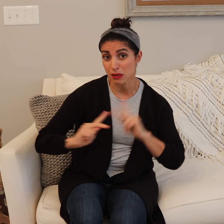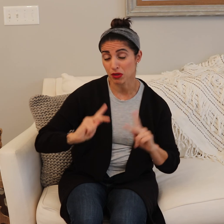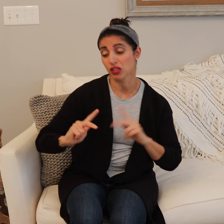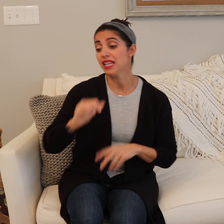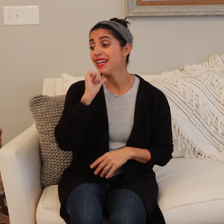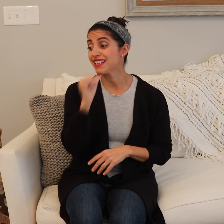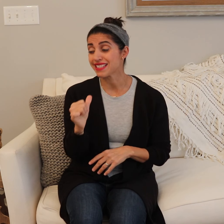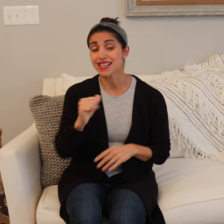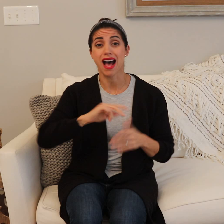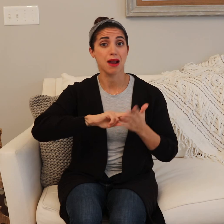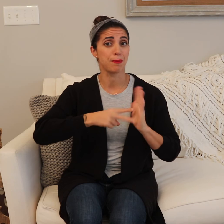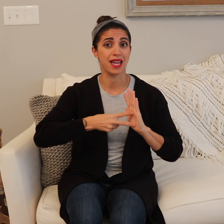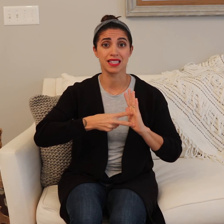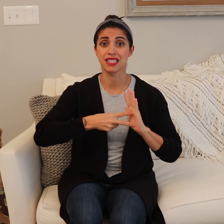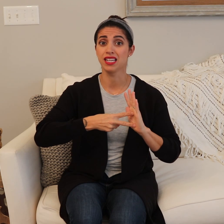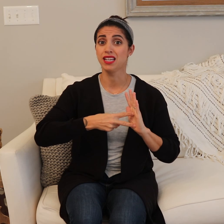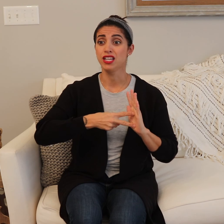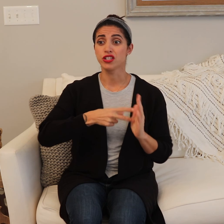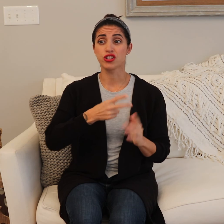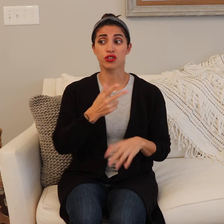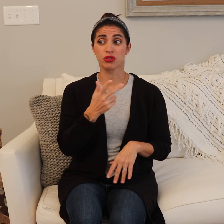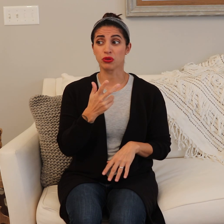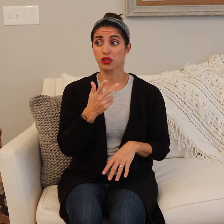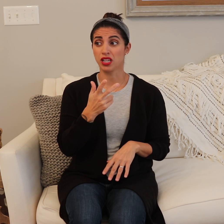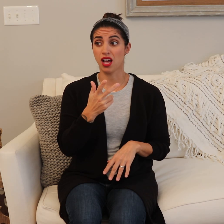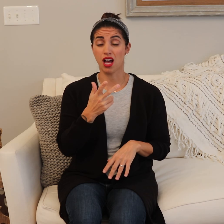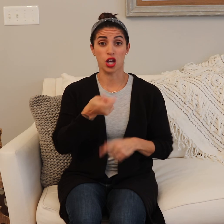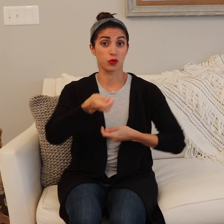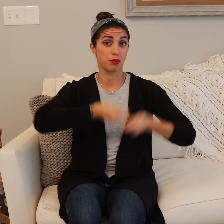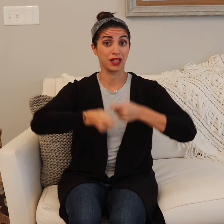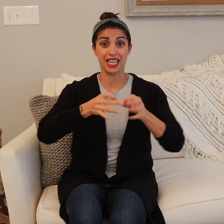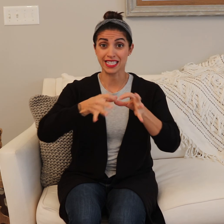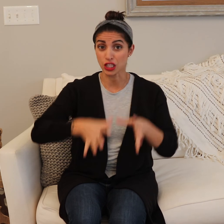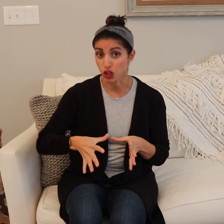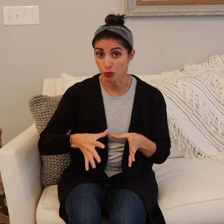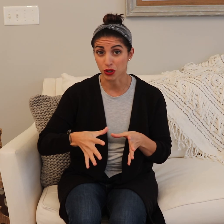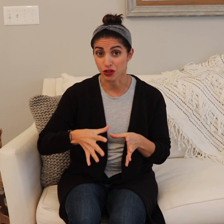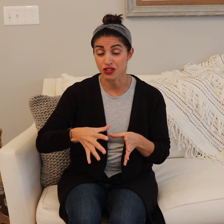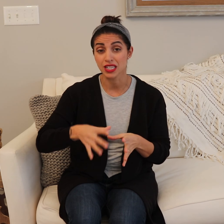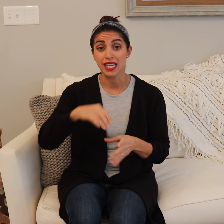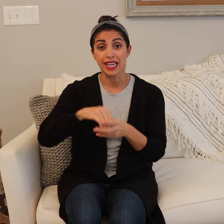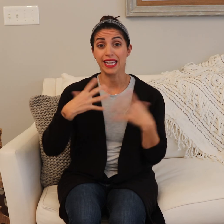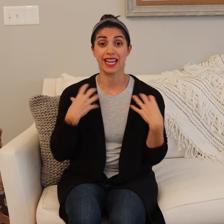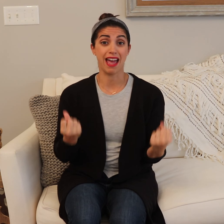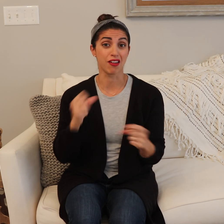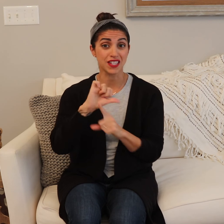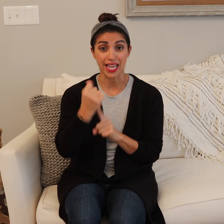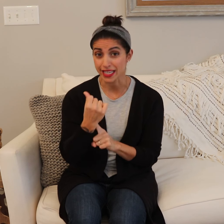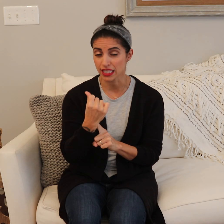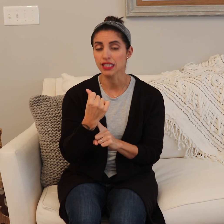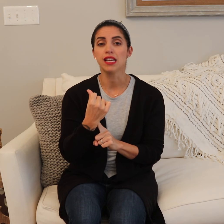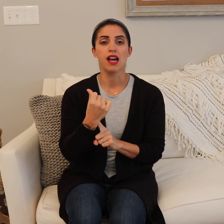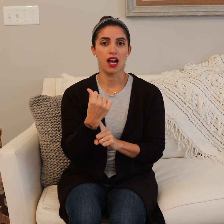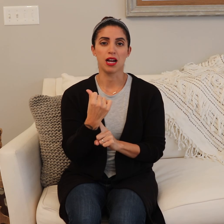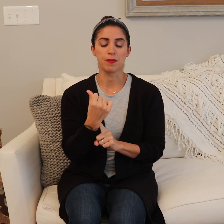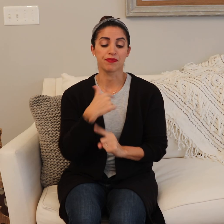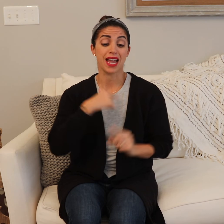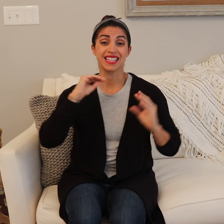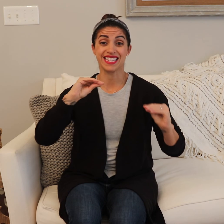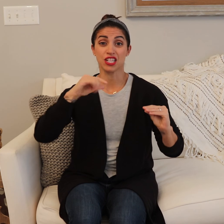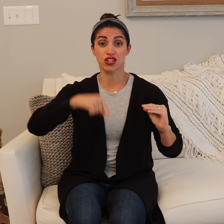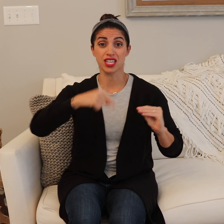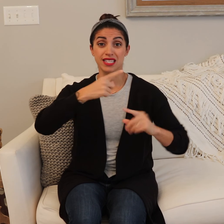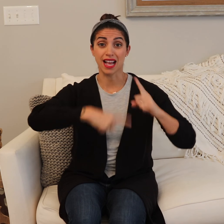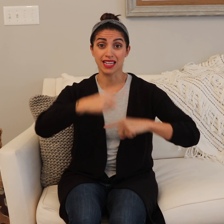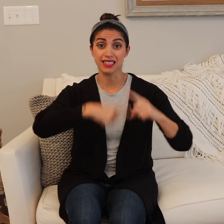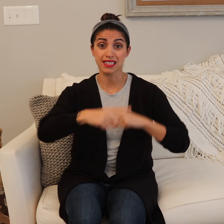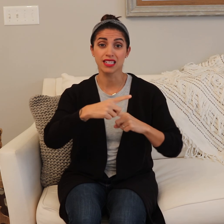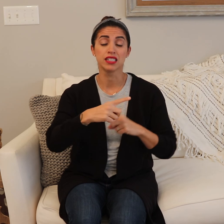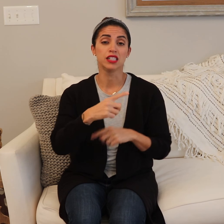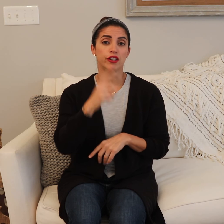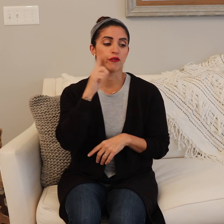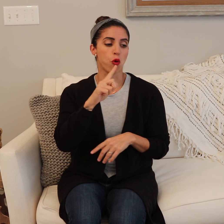is not meant to replace interpreters in a health setting. I teach these signs for